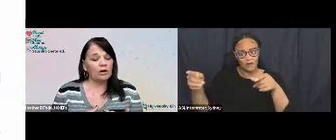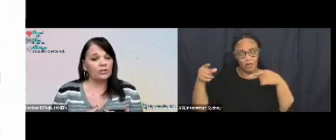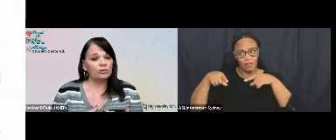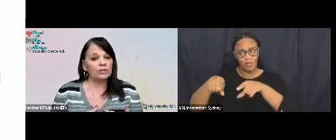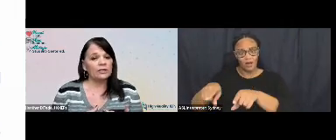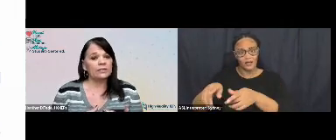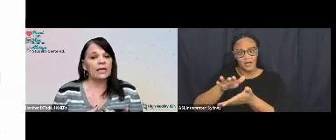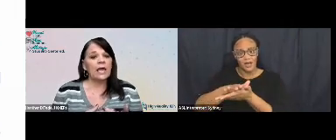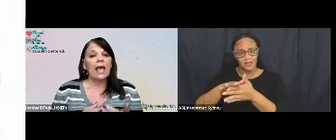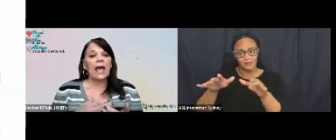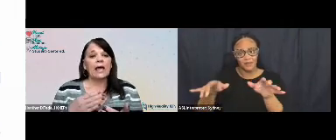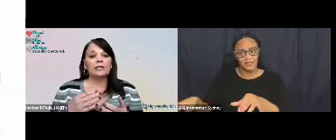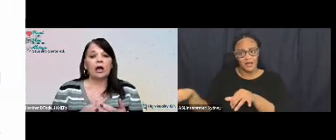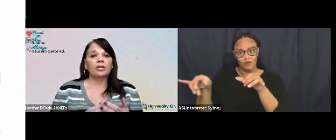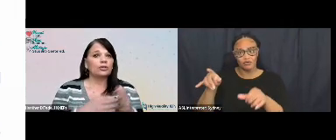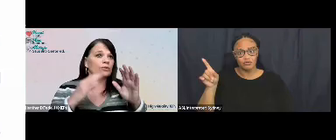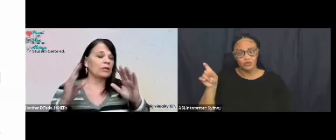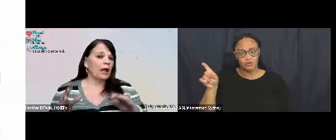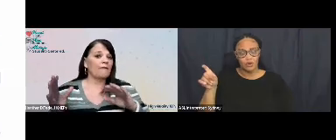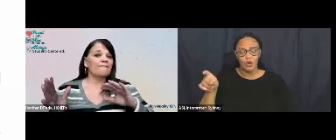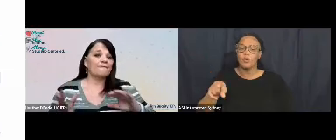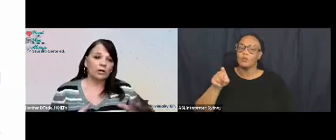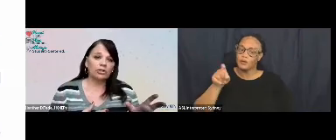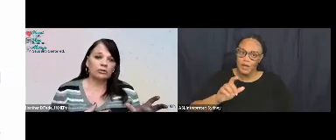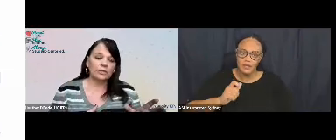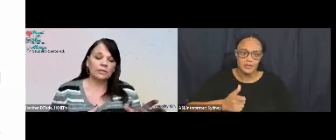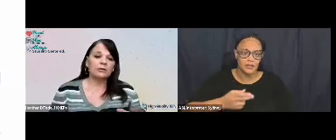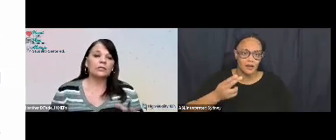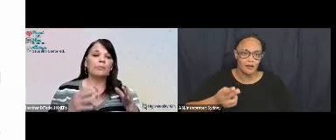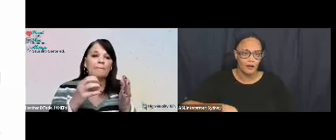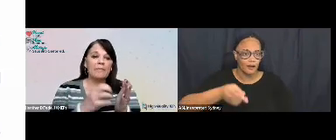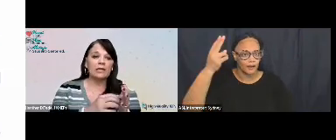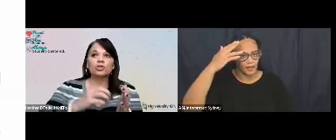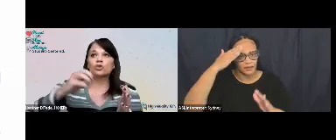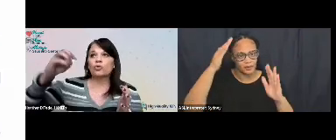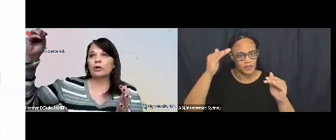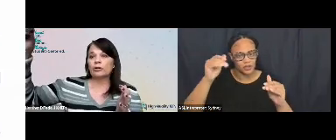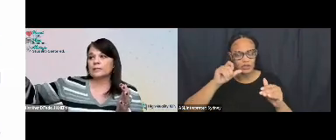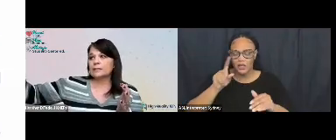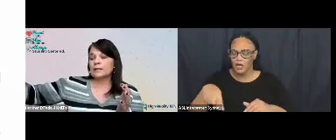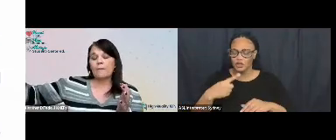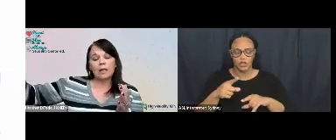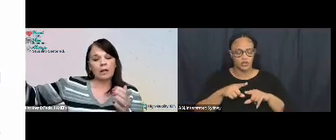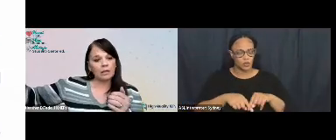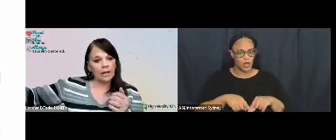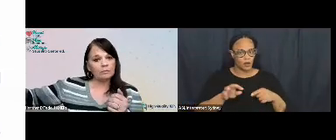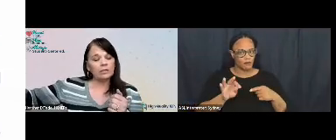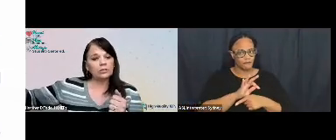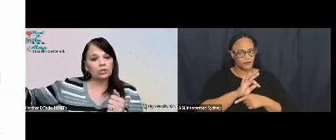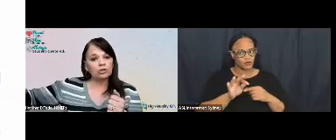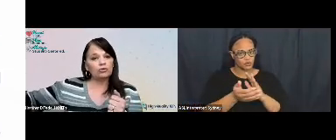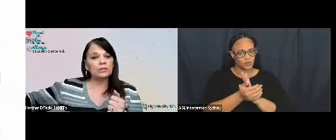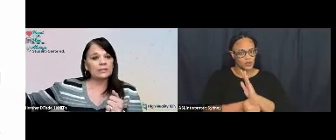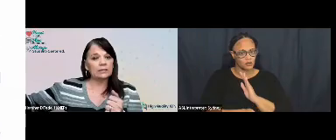for our students and not just rely on functional skills, but making sure there is some alignment to